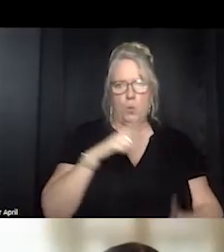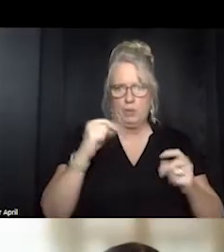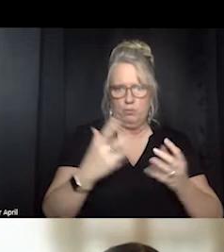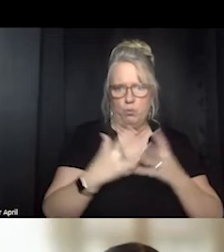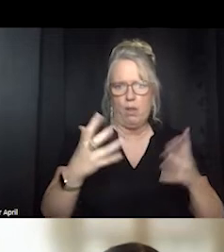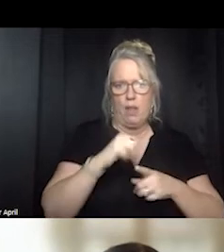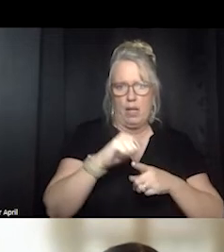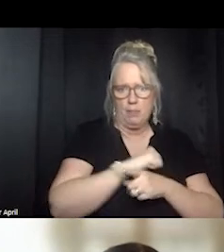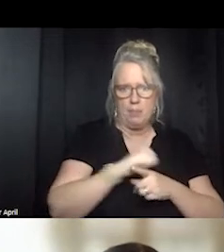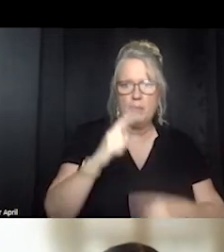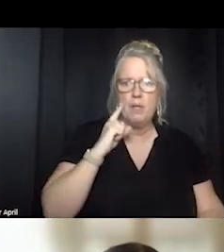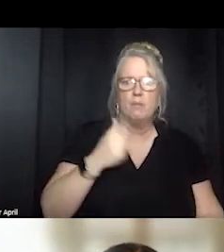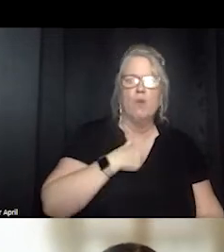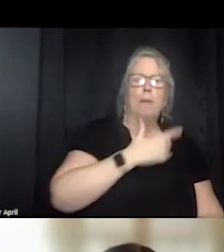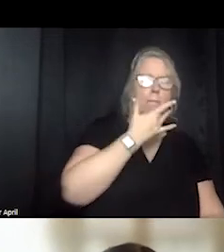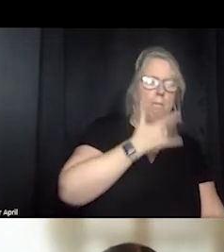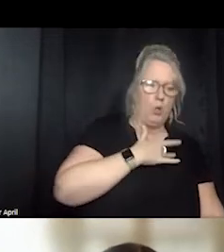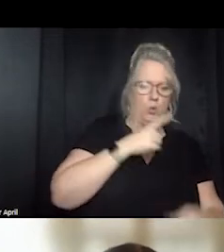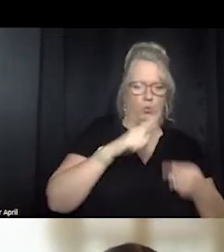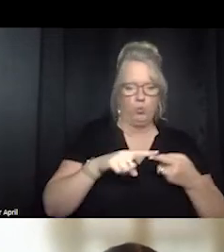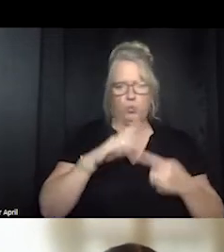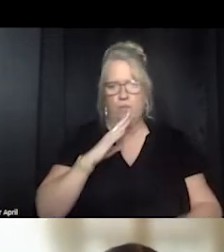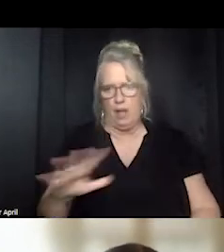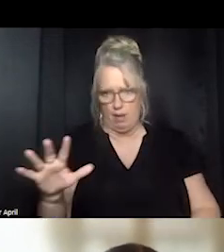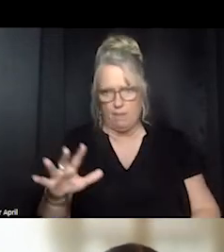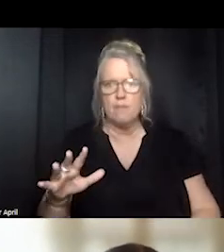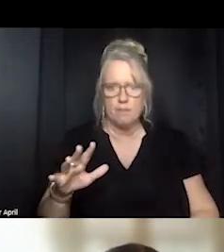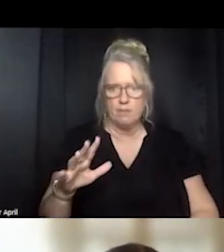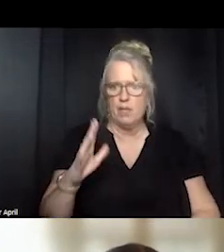FOR THE BIRTH TO 5 POPULATION FOR SURE. AND WE ARE ABLE TO PROVIDE